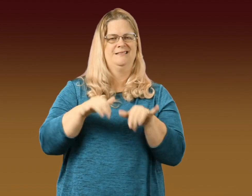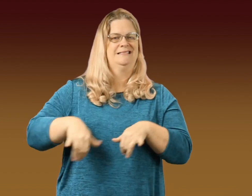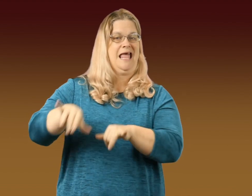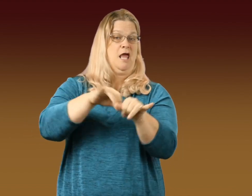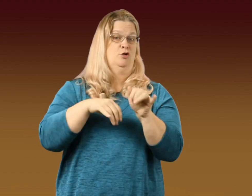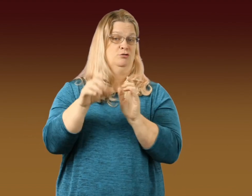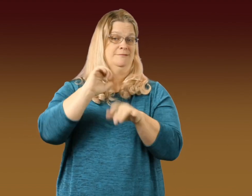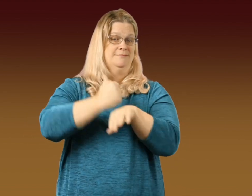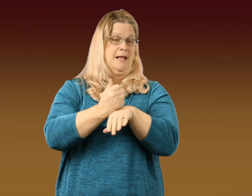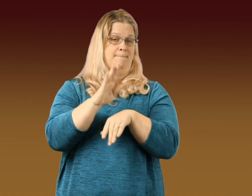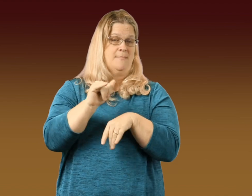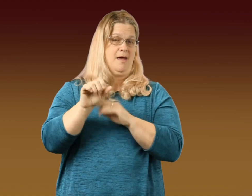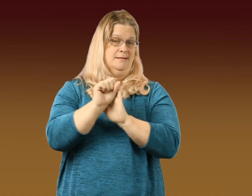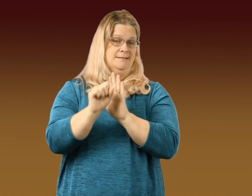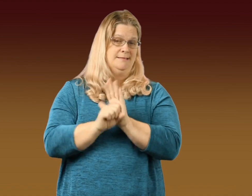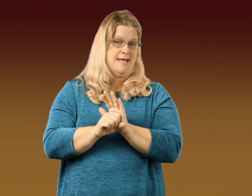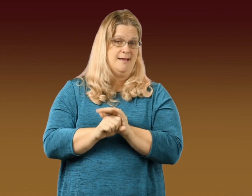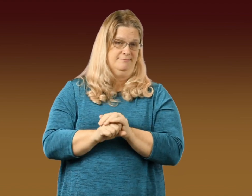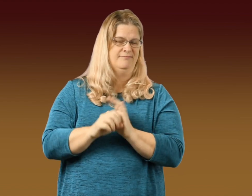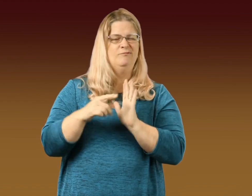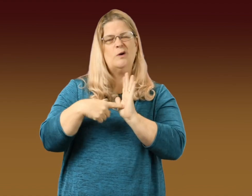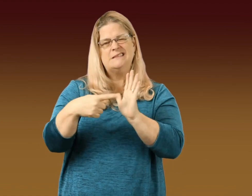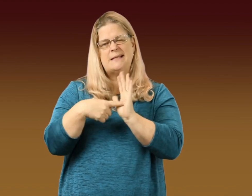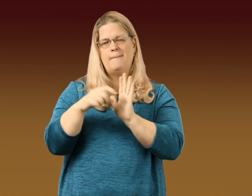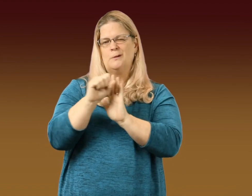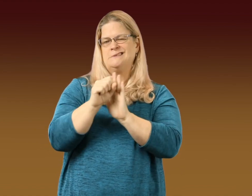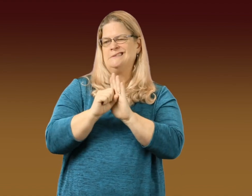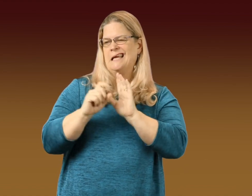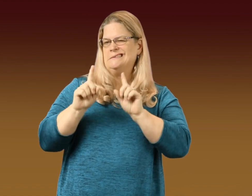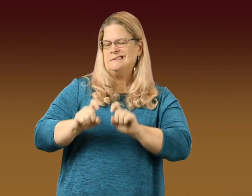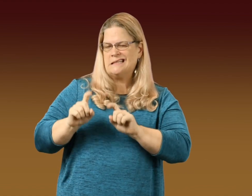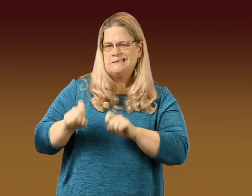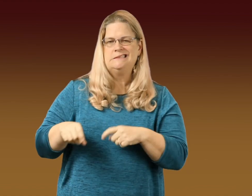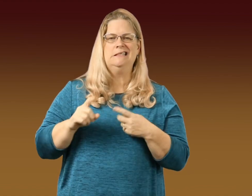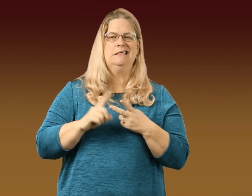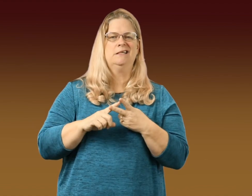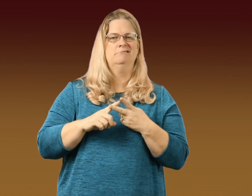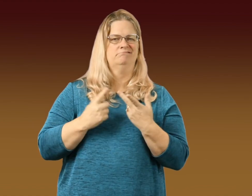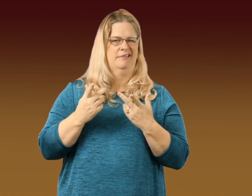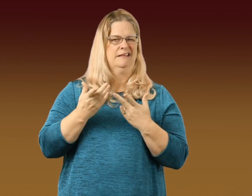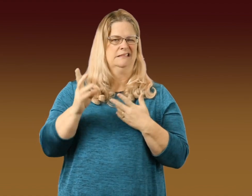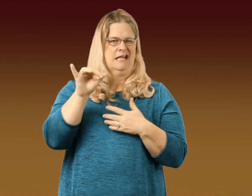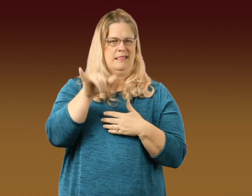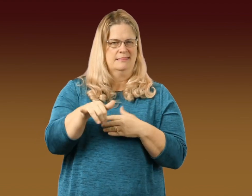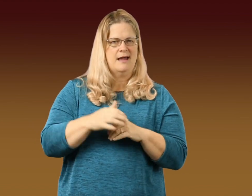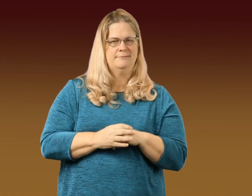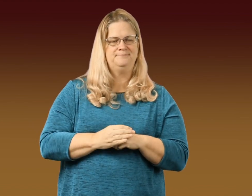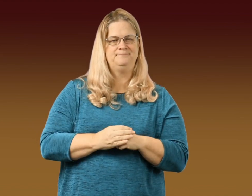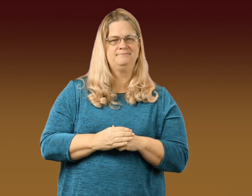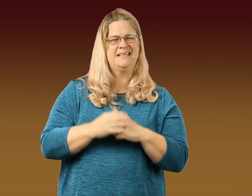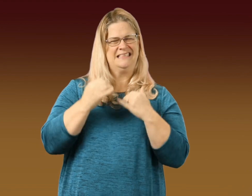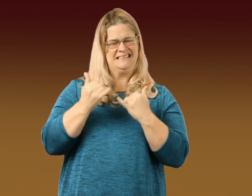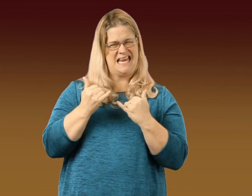by the state -- for example, state testing, and things like that.